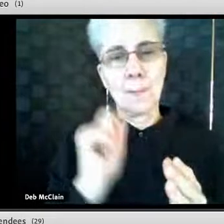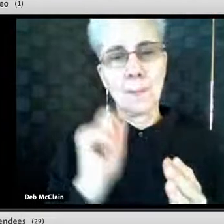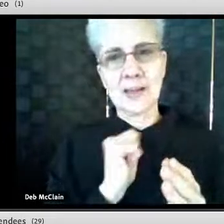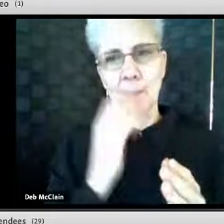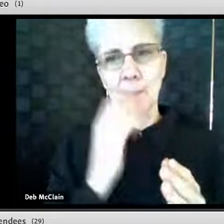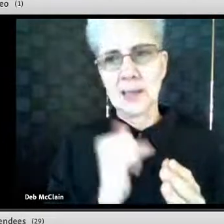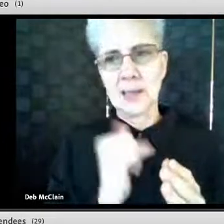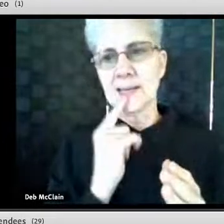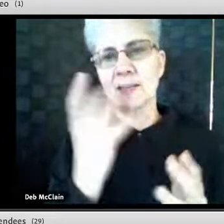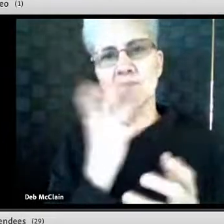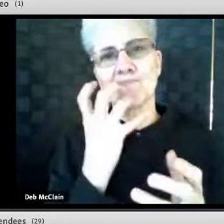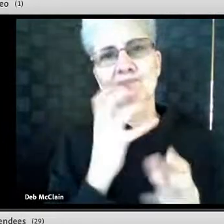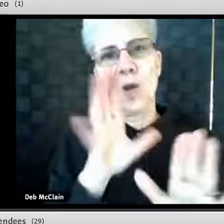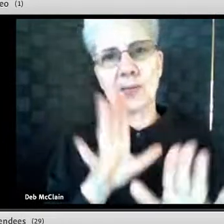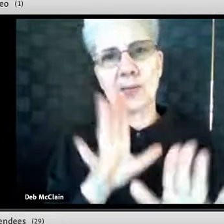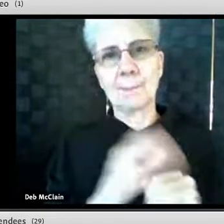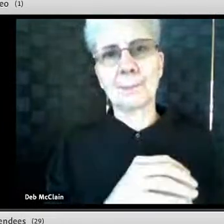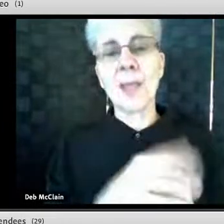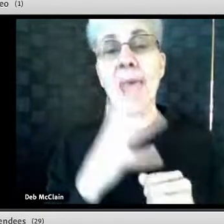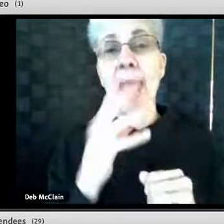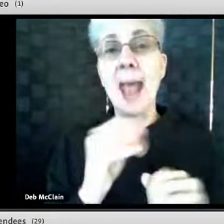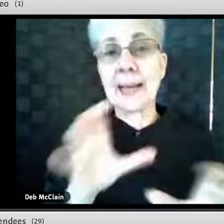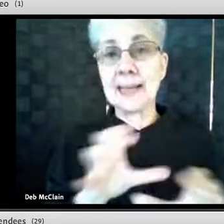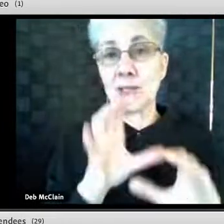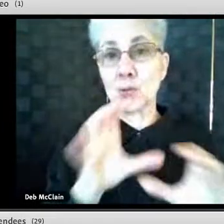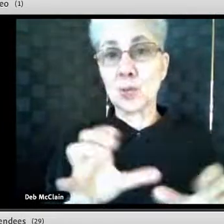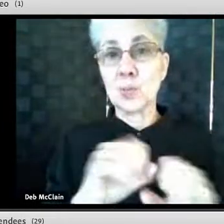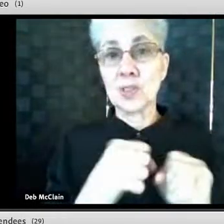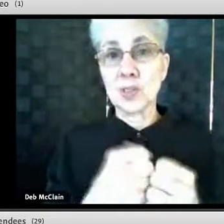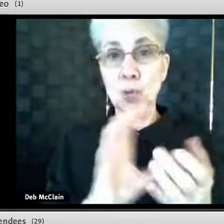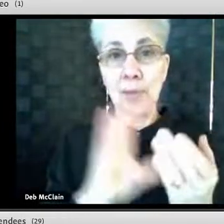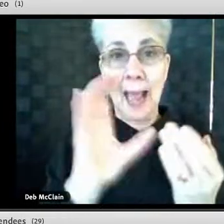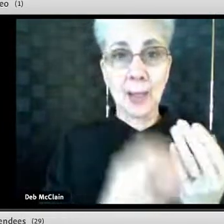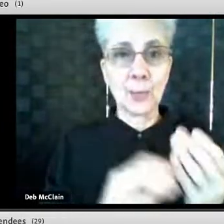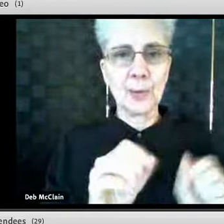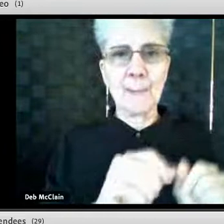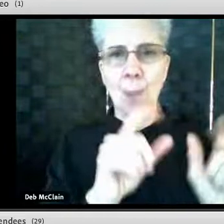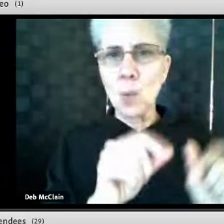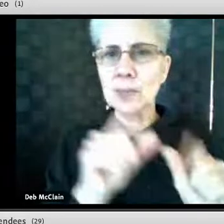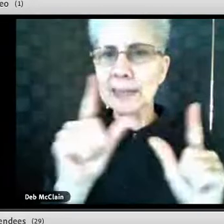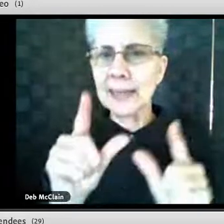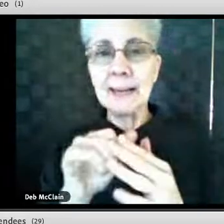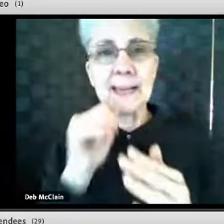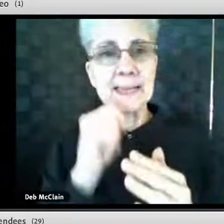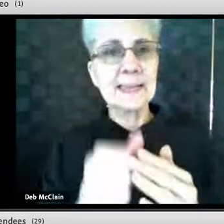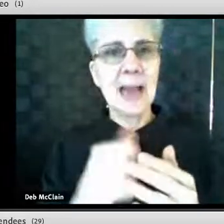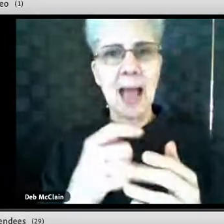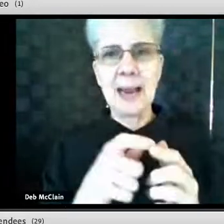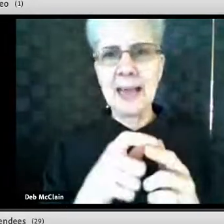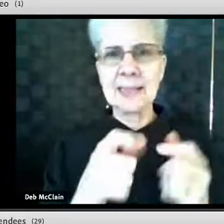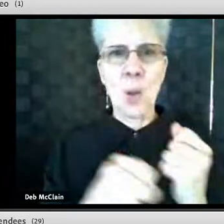As a company, I pay for it myself because it is amazing, and it does do social calendaring, posting.